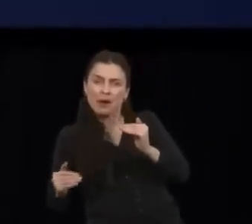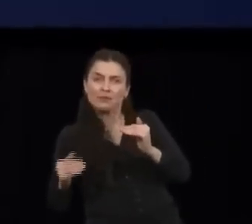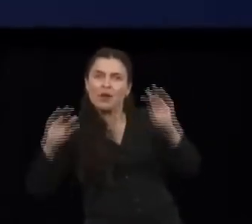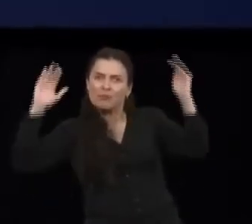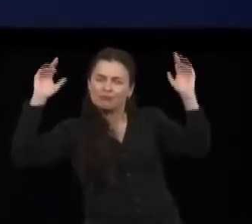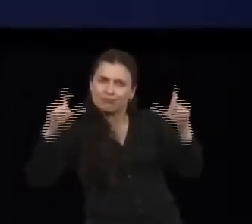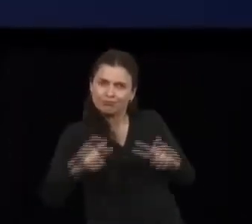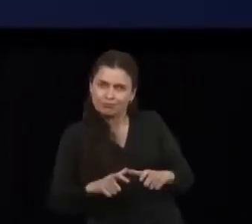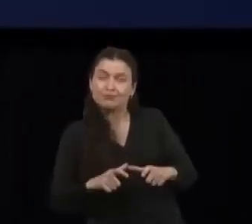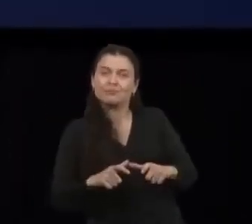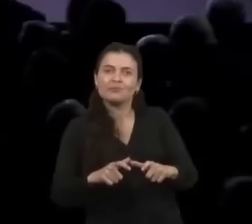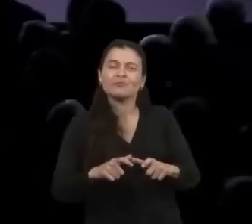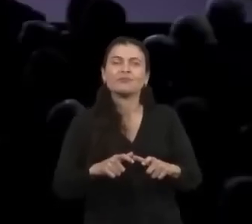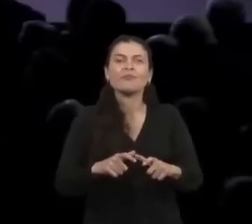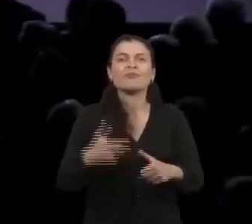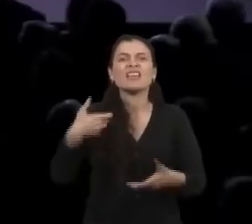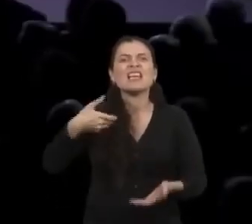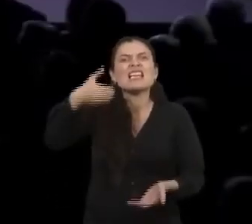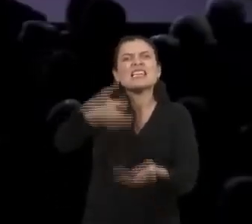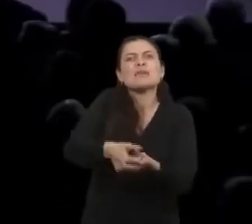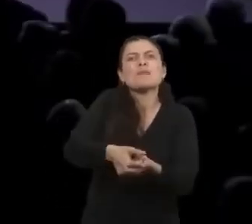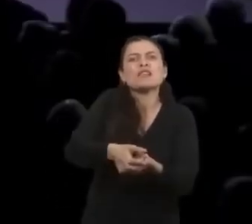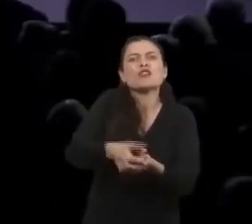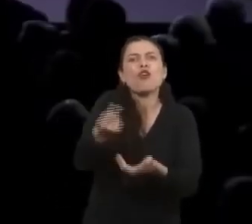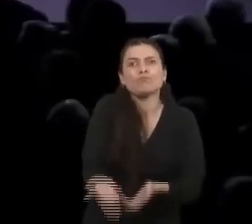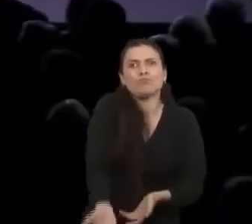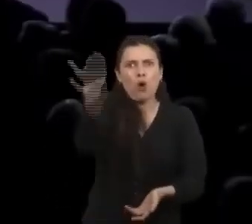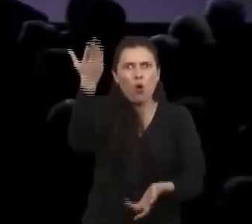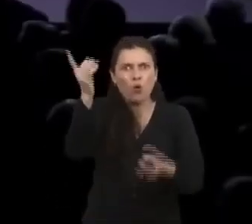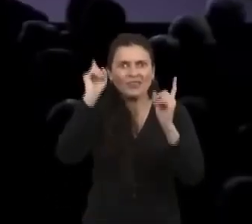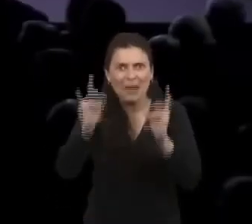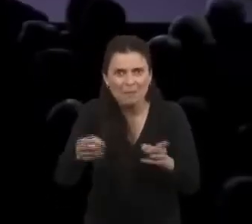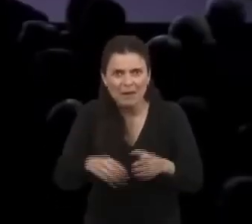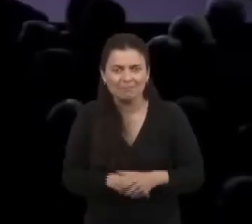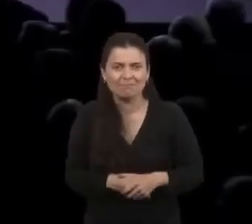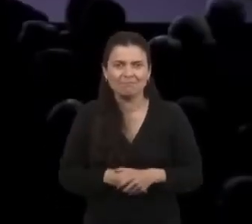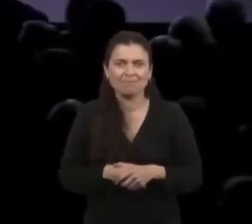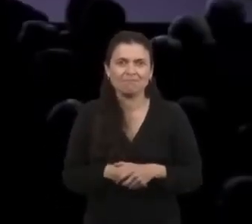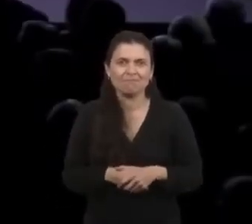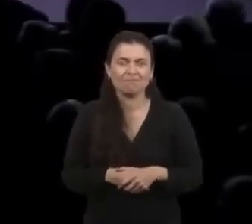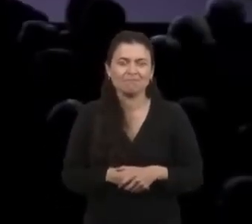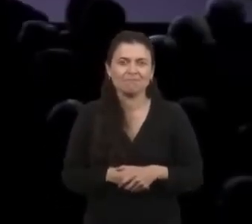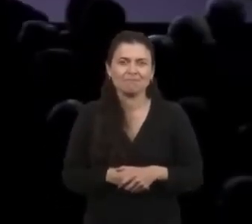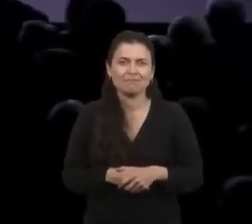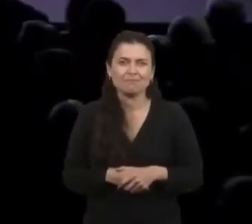And that interaction between savings and investment